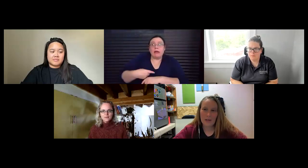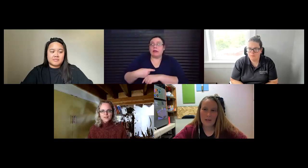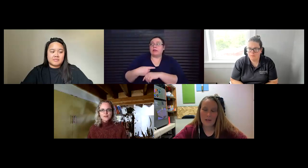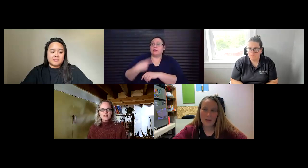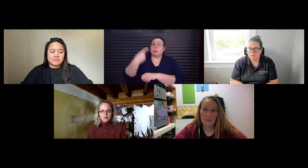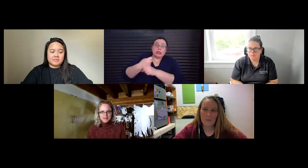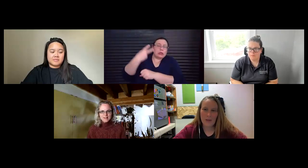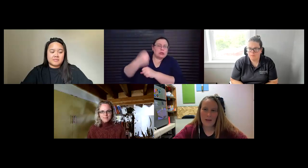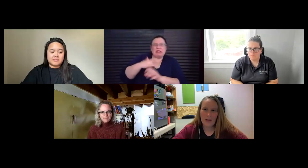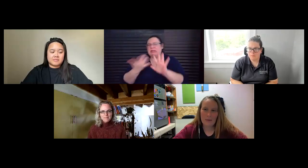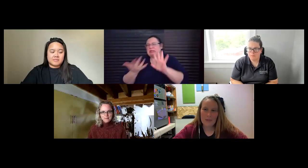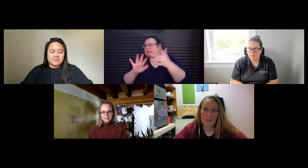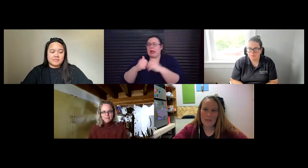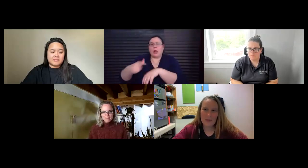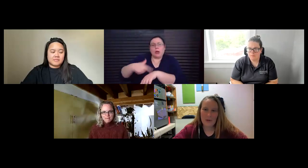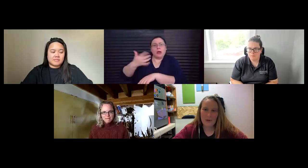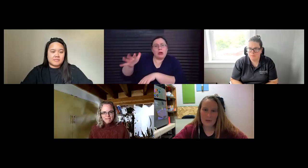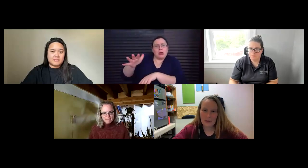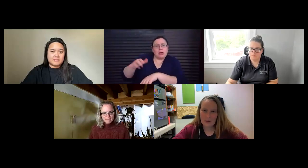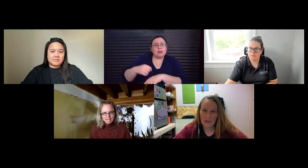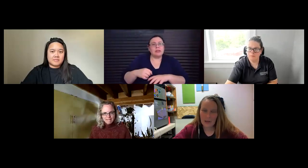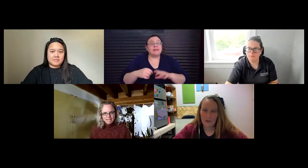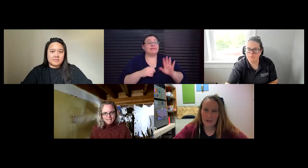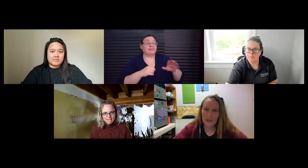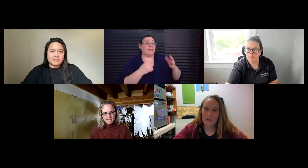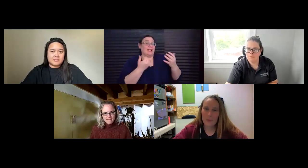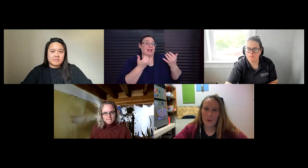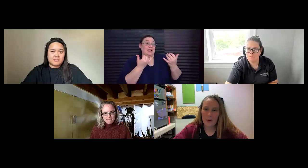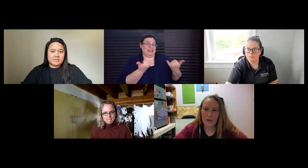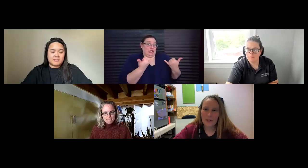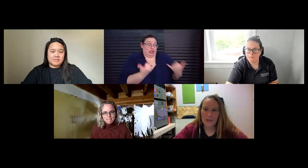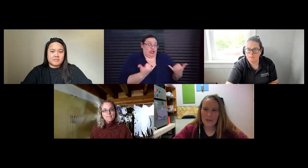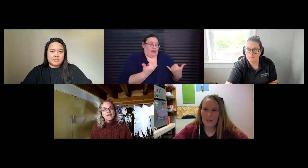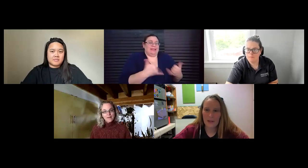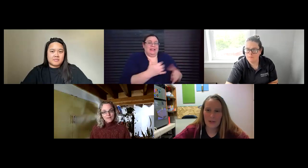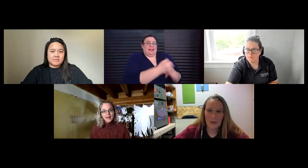I'm still currently getting funding from ORS.